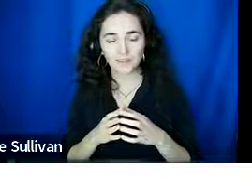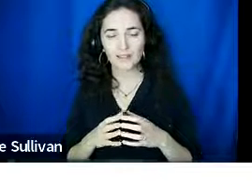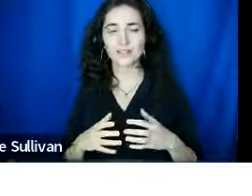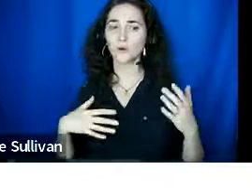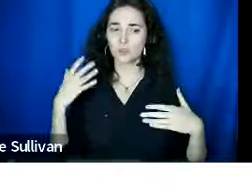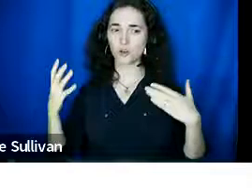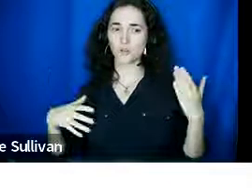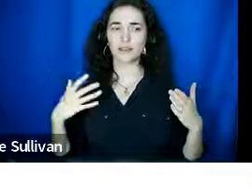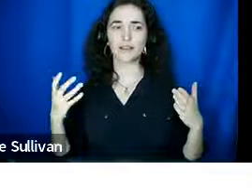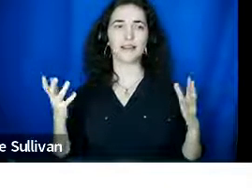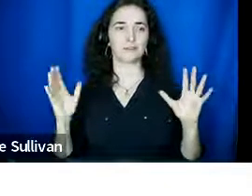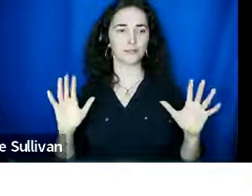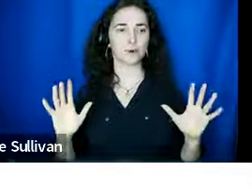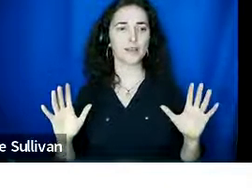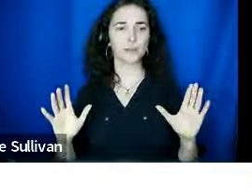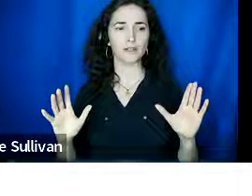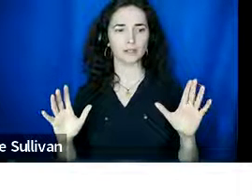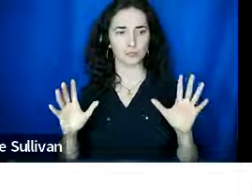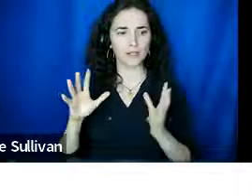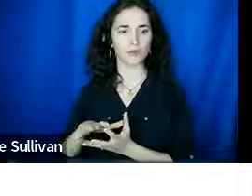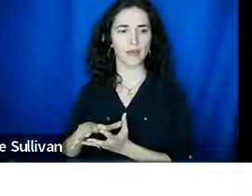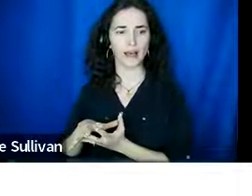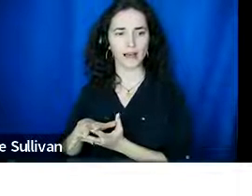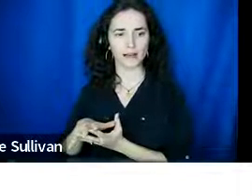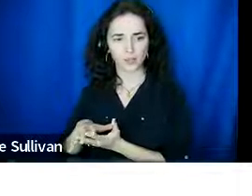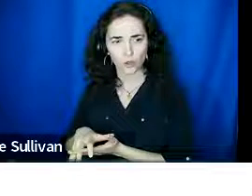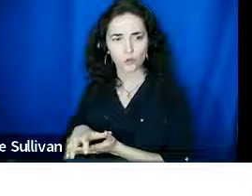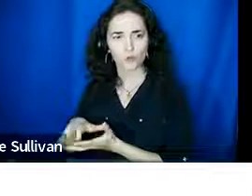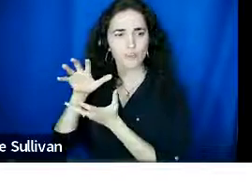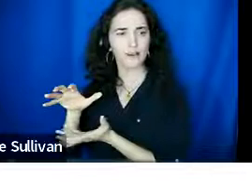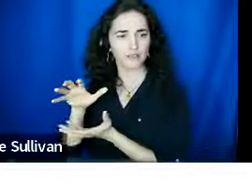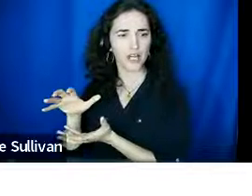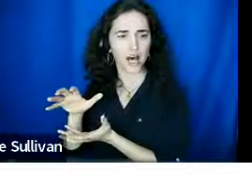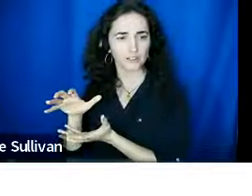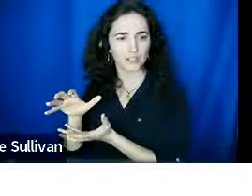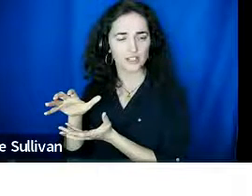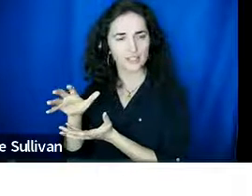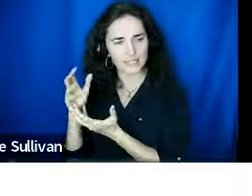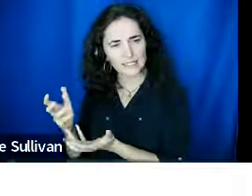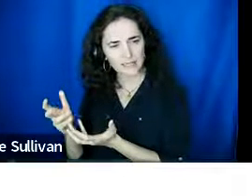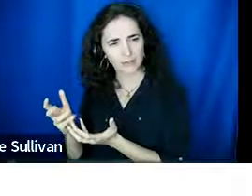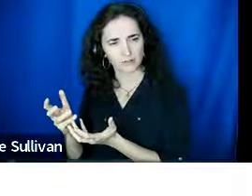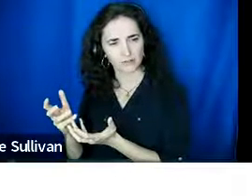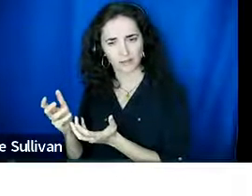See once we start thinking that before we can do anything we need to have a certain amount of knowledge, it's scary right.